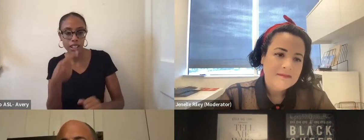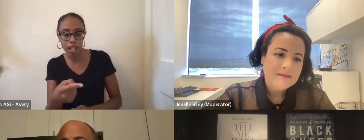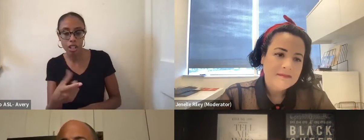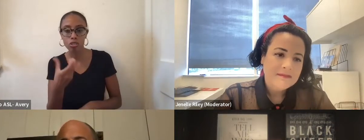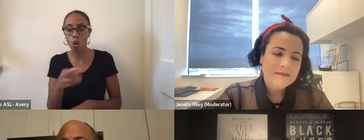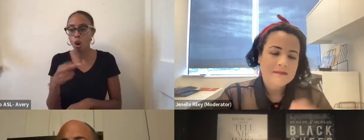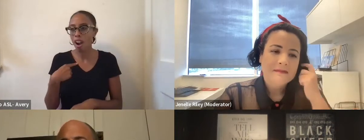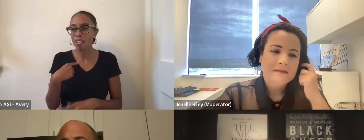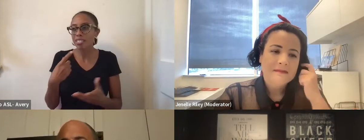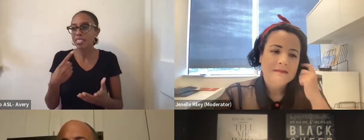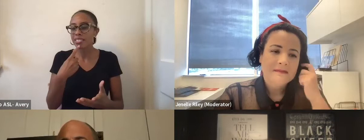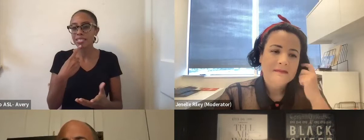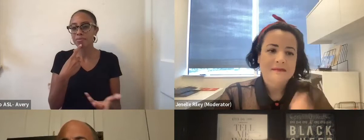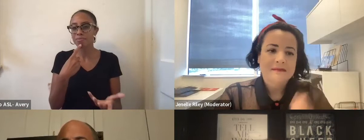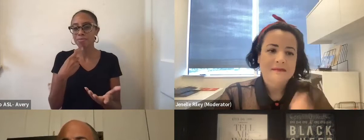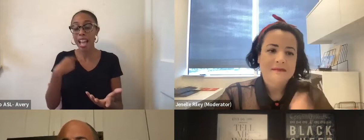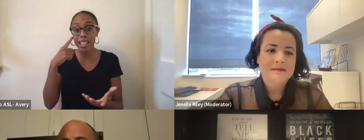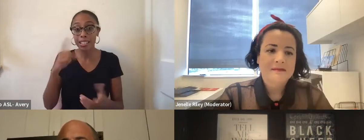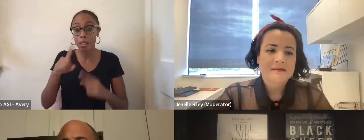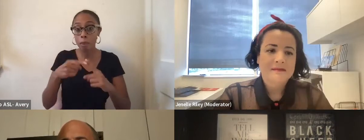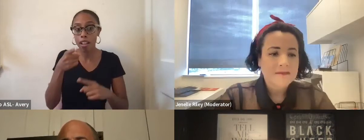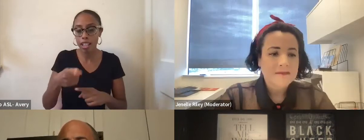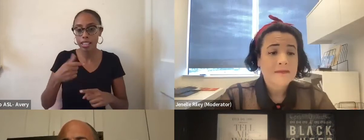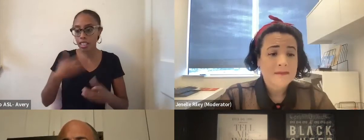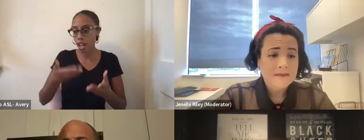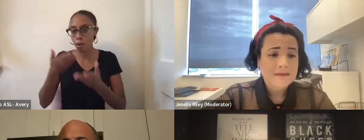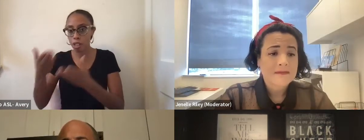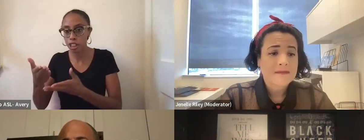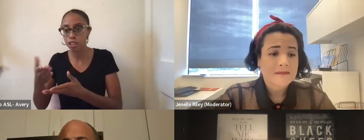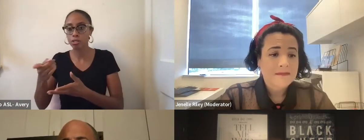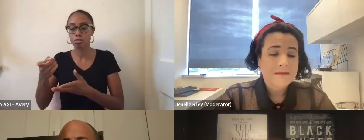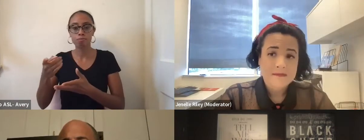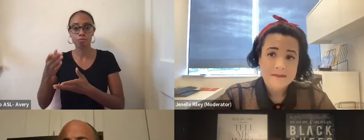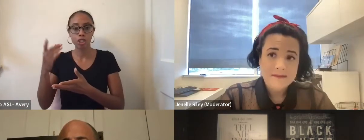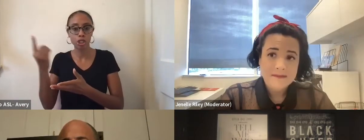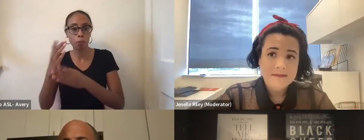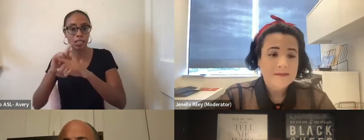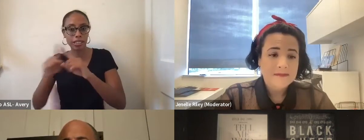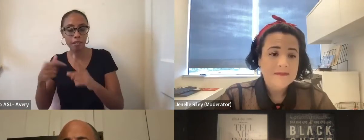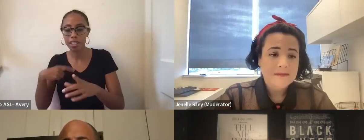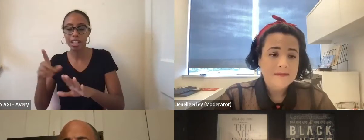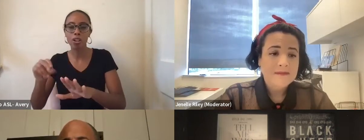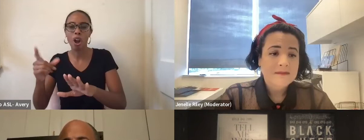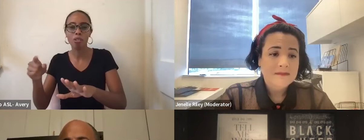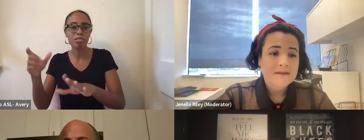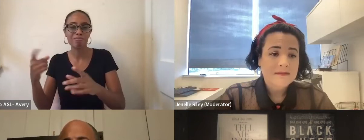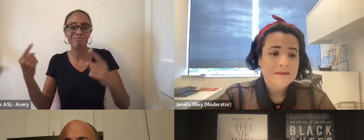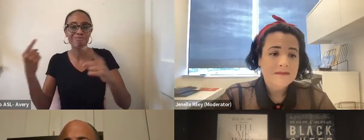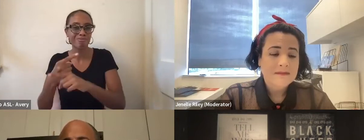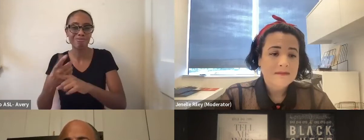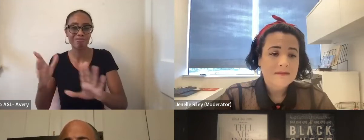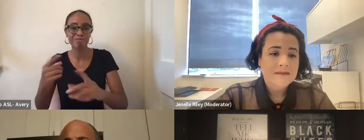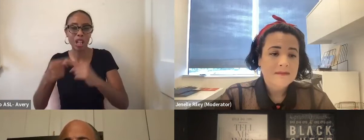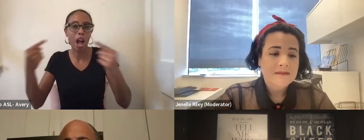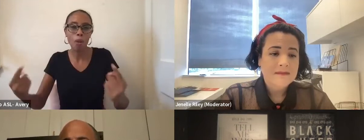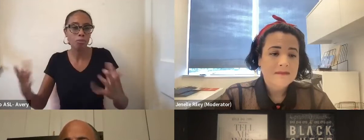That was interesting different people were coming away with different idea of the footage.